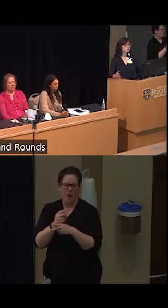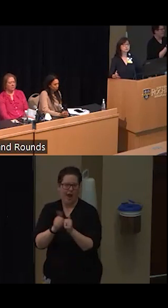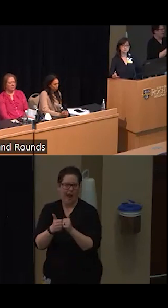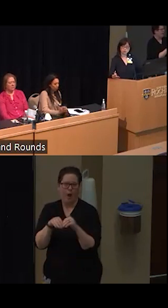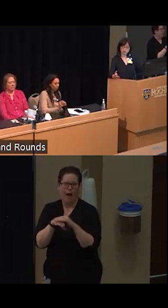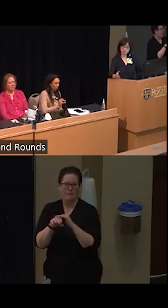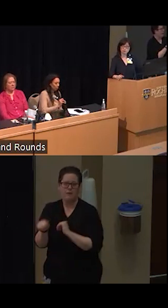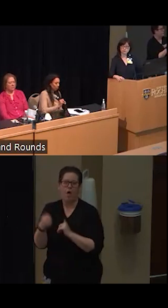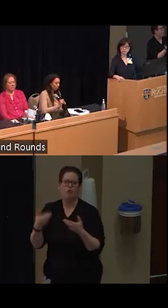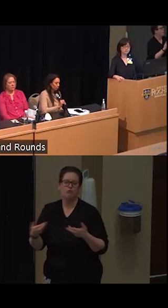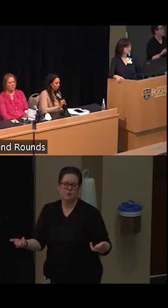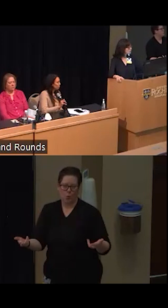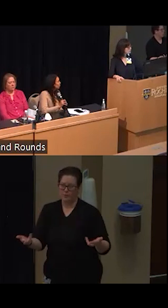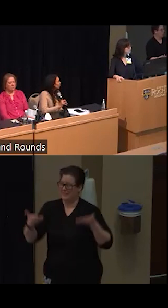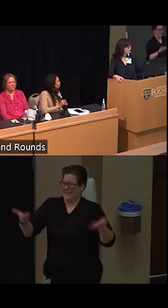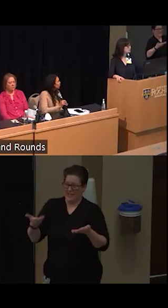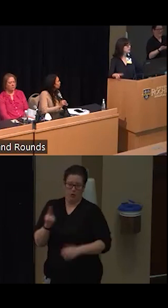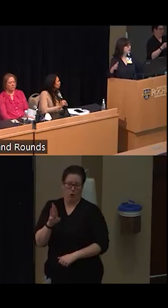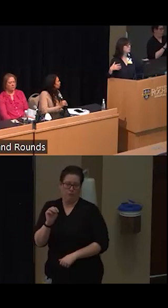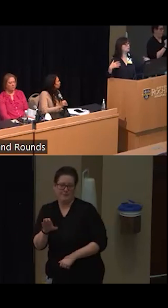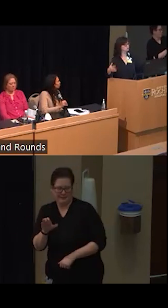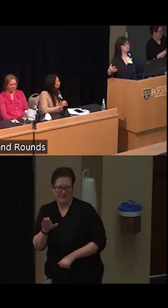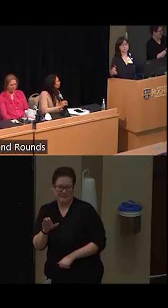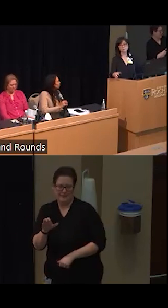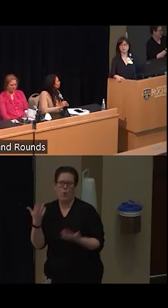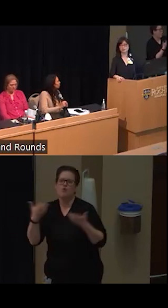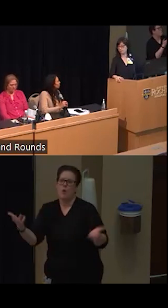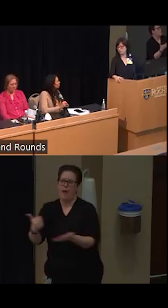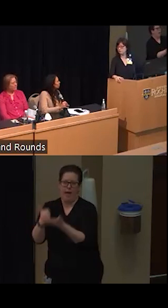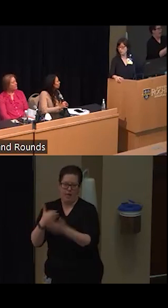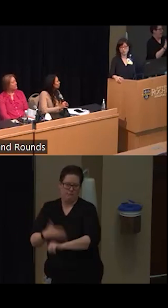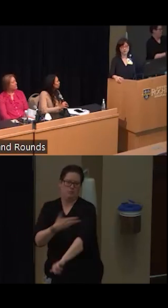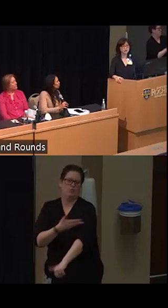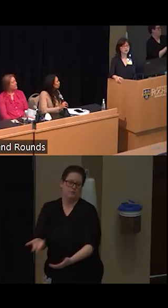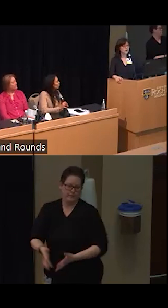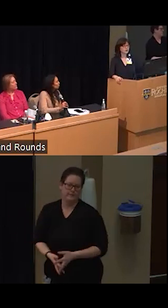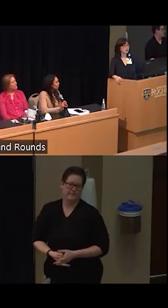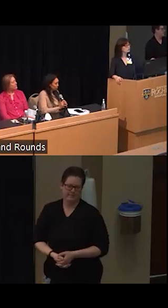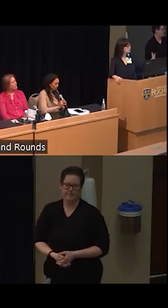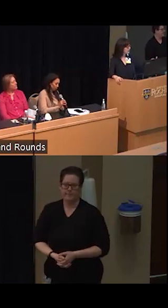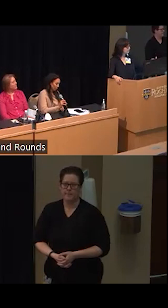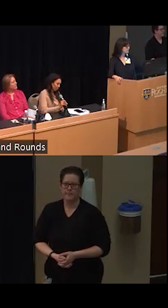other resources within the medical center to help us to move these efforts forward and we also have